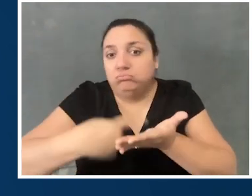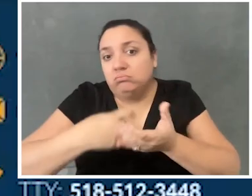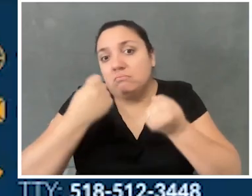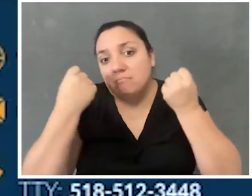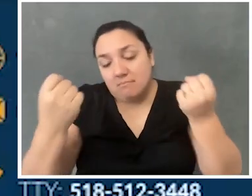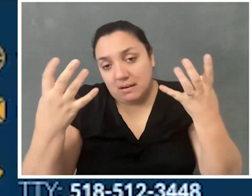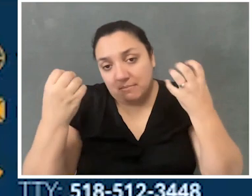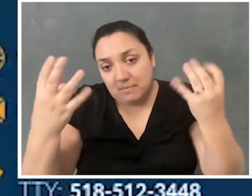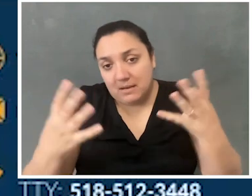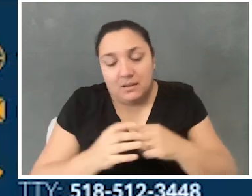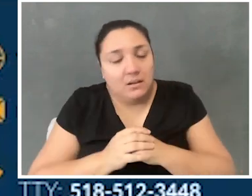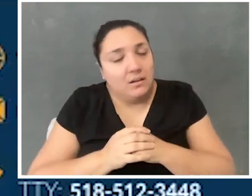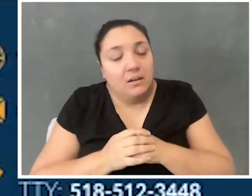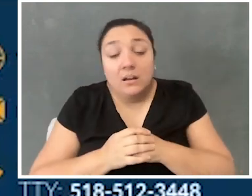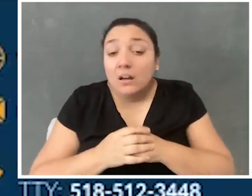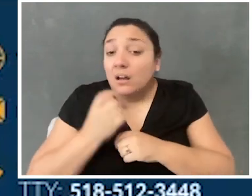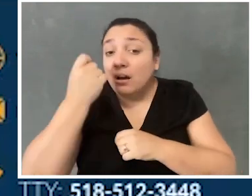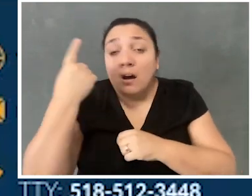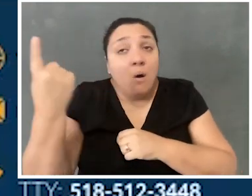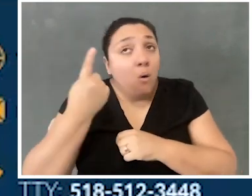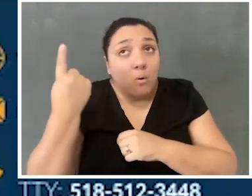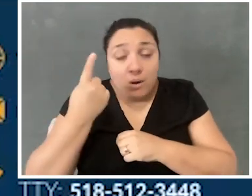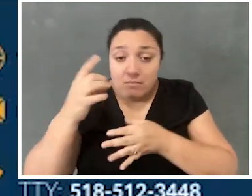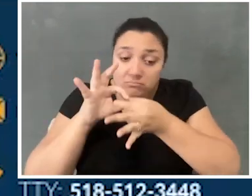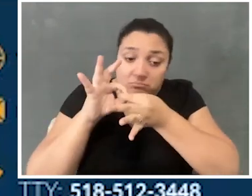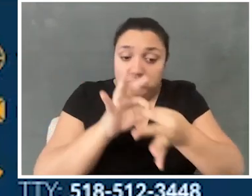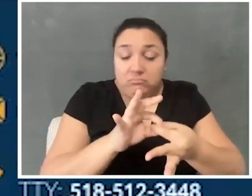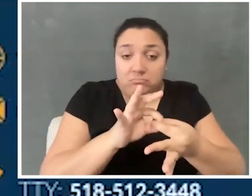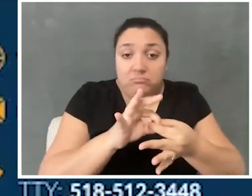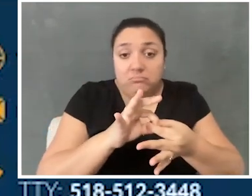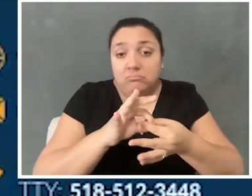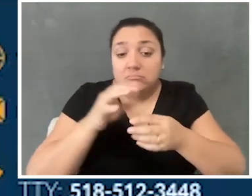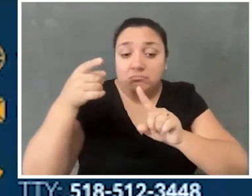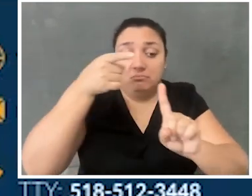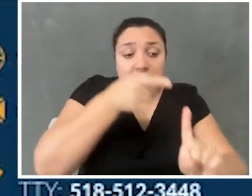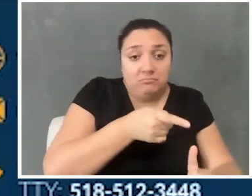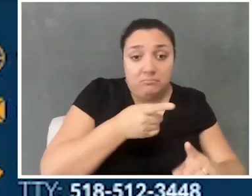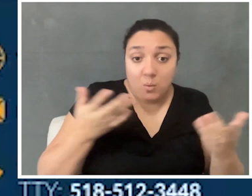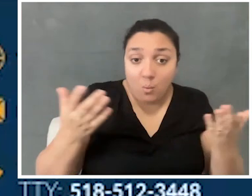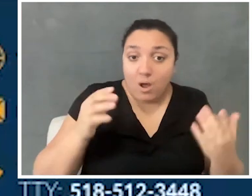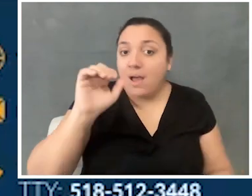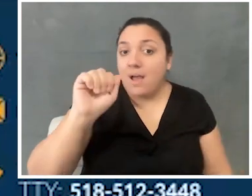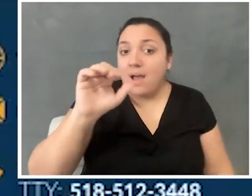always comes back to access for us, Katrin, and this year will be no different.